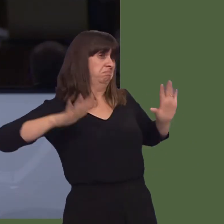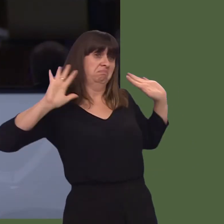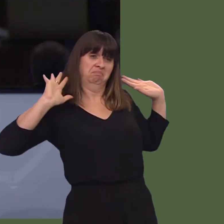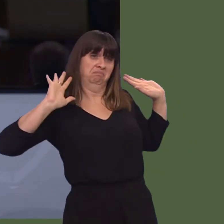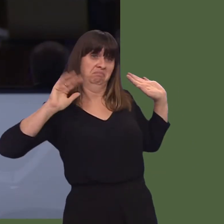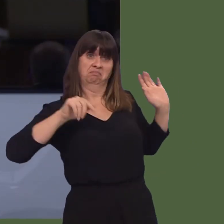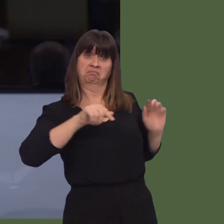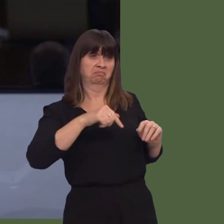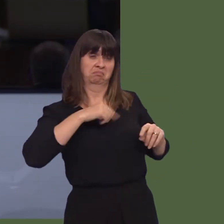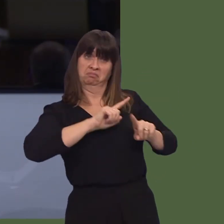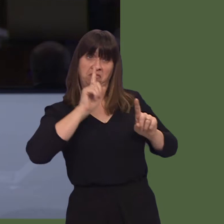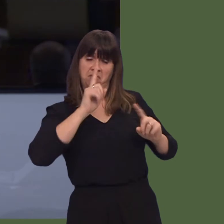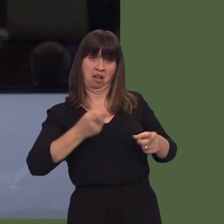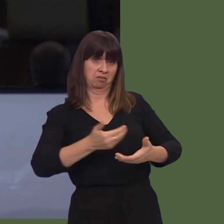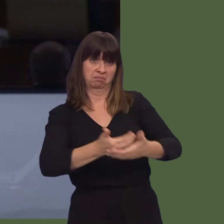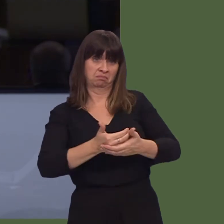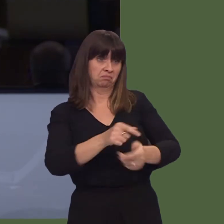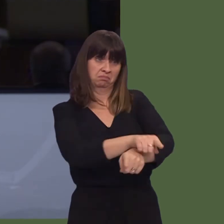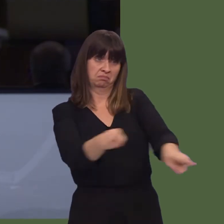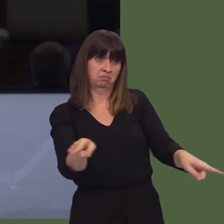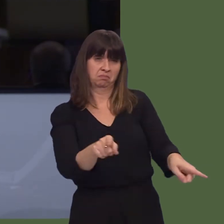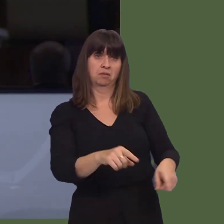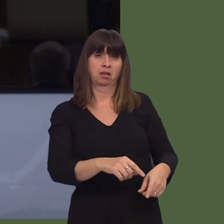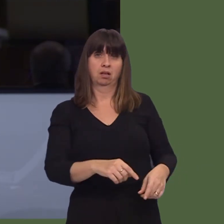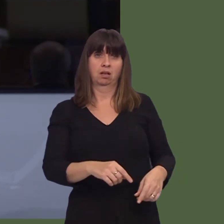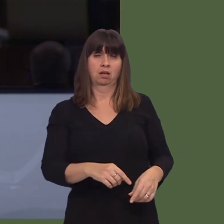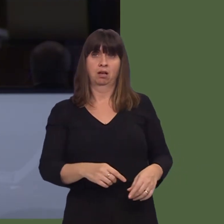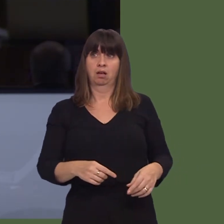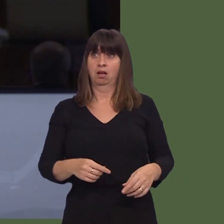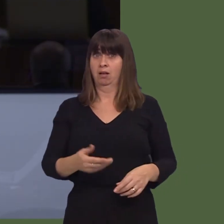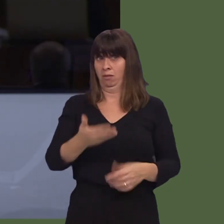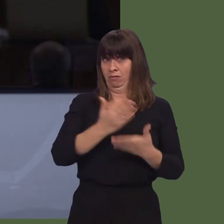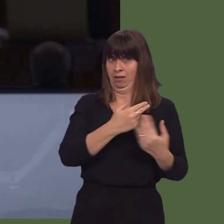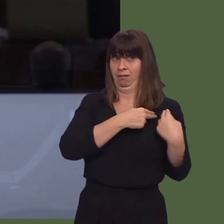Now then, leader of the house, First Ministeró[Interruption.] Now then.